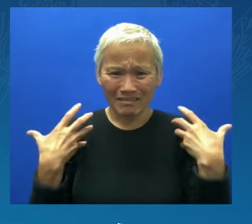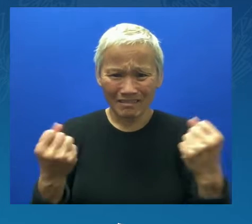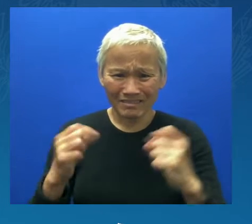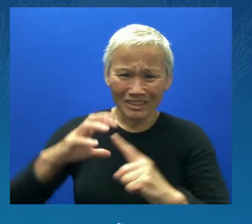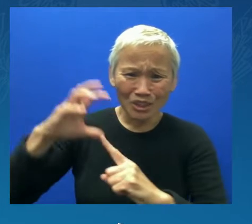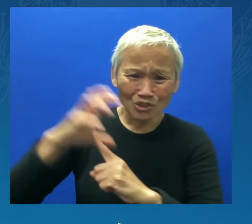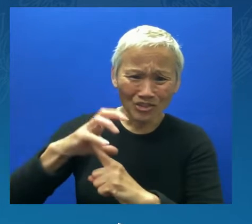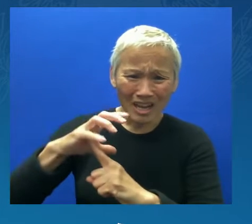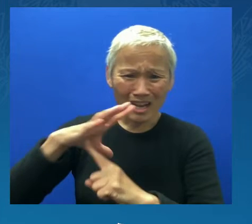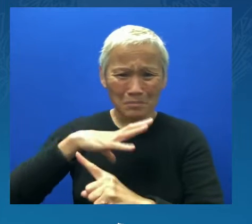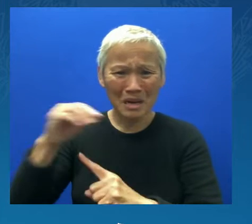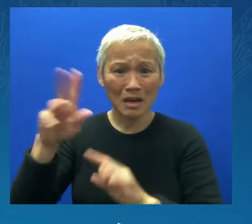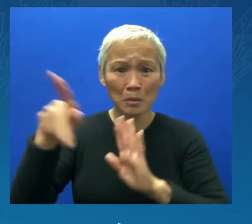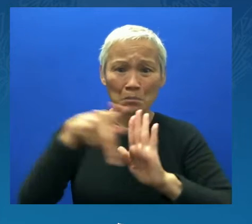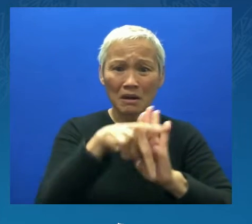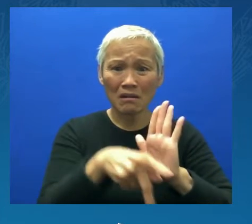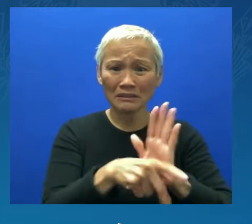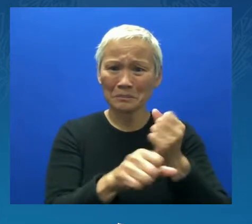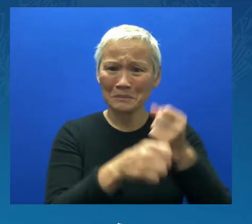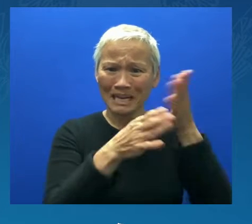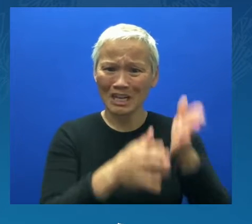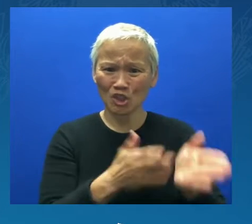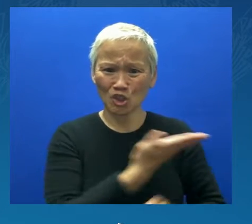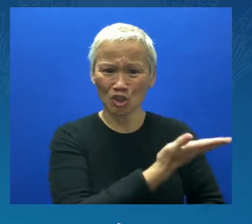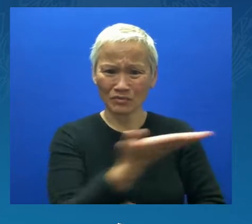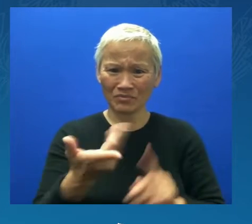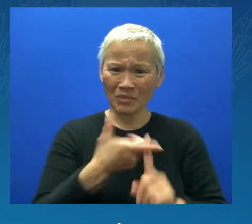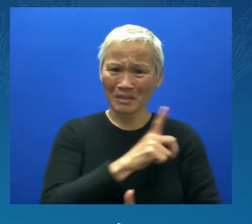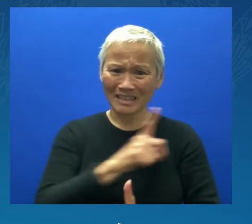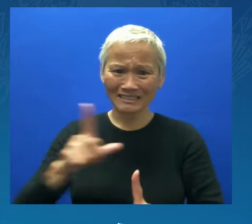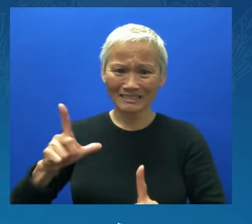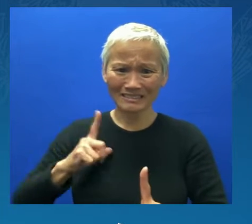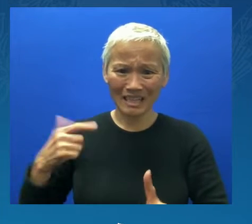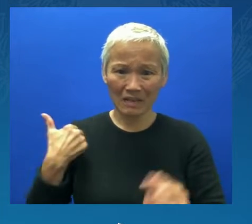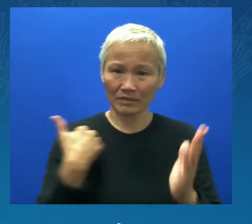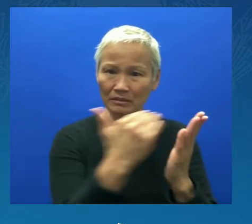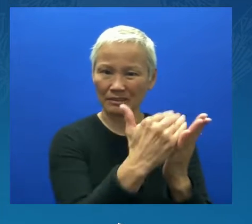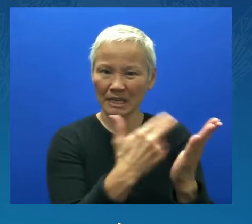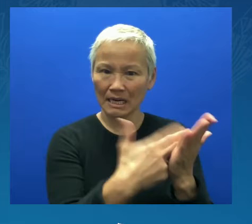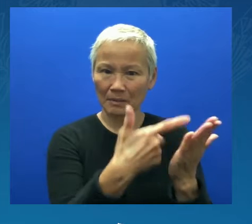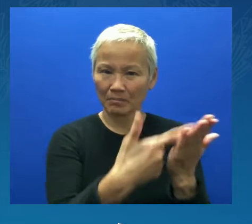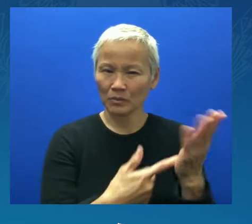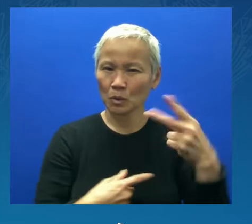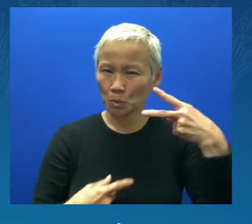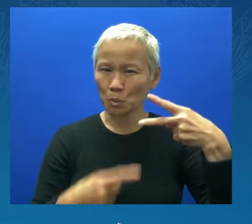and I only have two on a list. So what I'm going to do is have all of the members